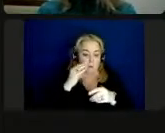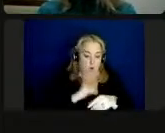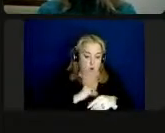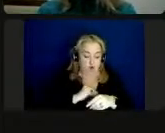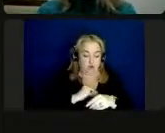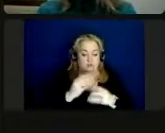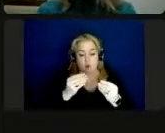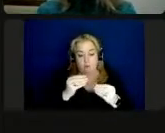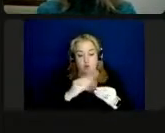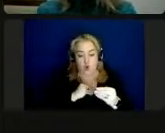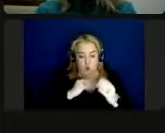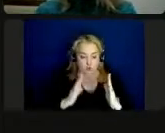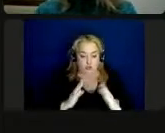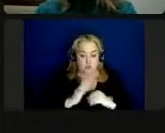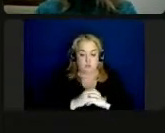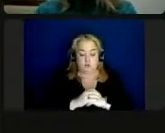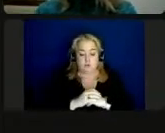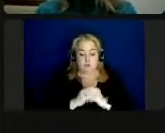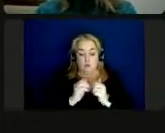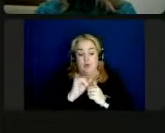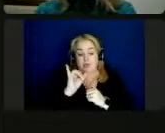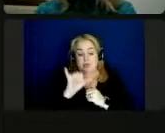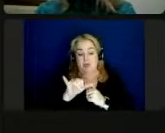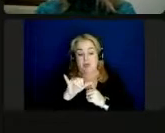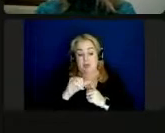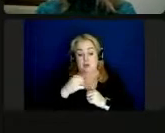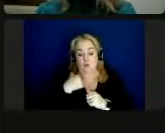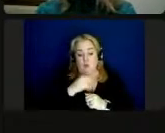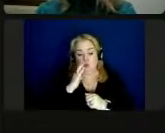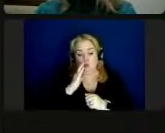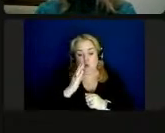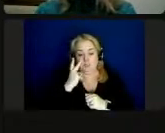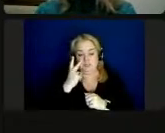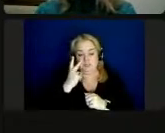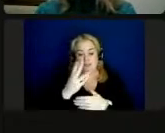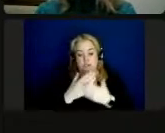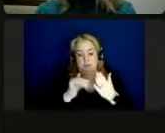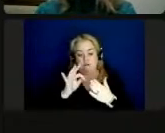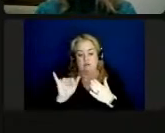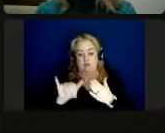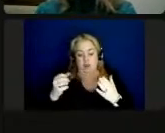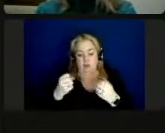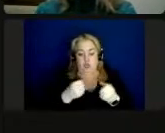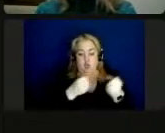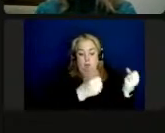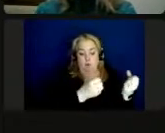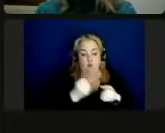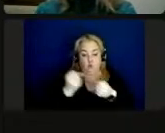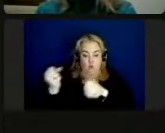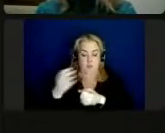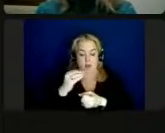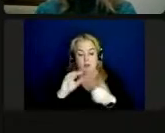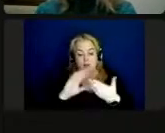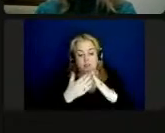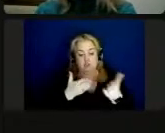THEY LIVE ON THE PROPERTY TAX OR A OPERATIONS LEGAL AID